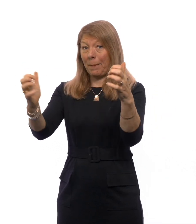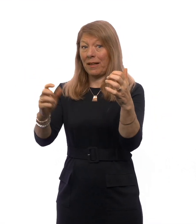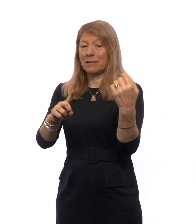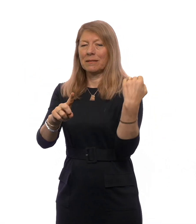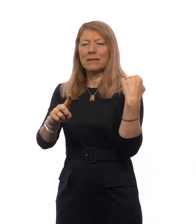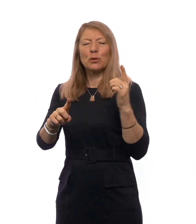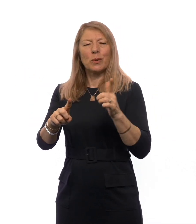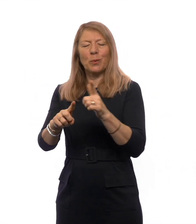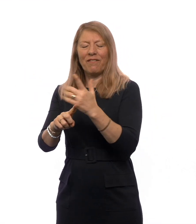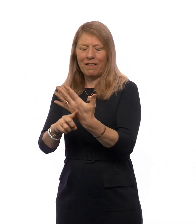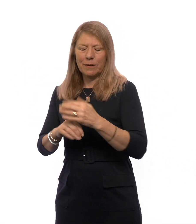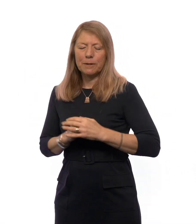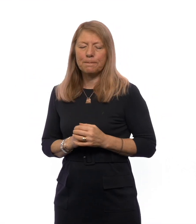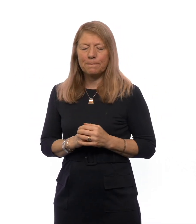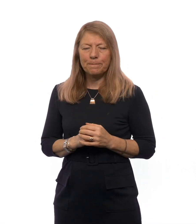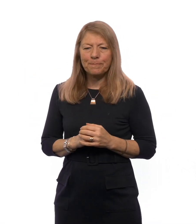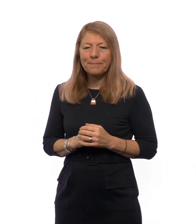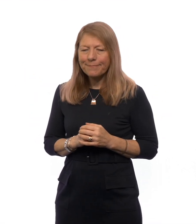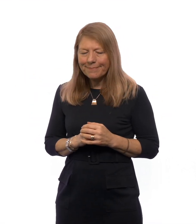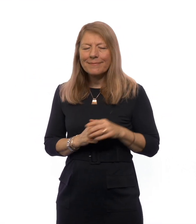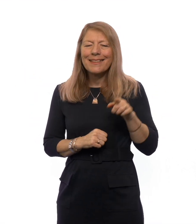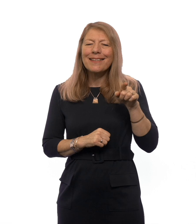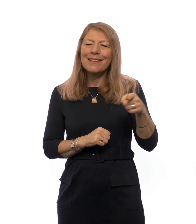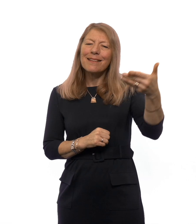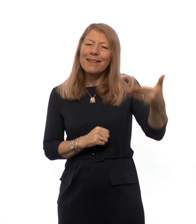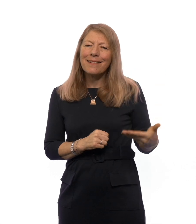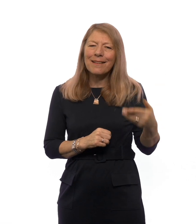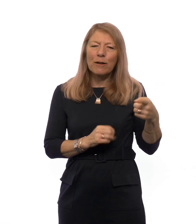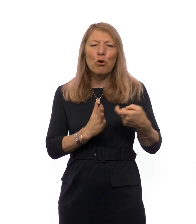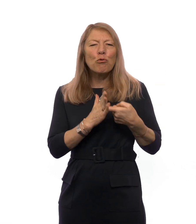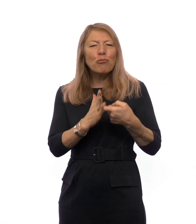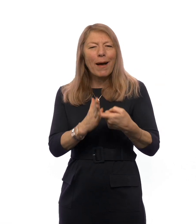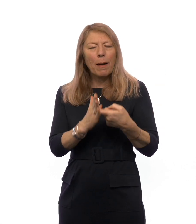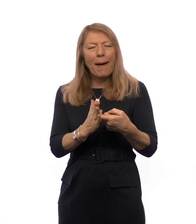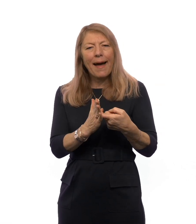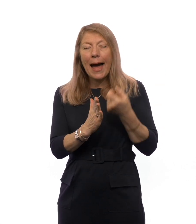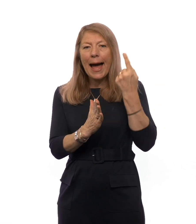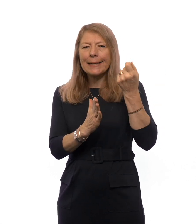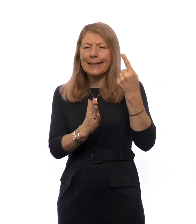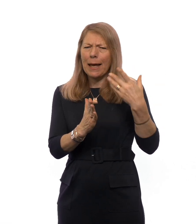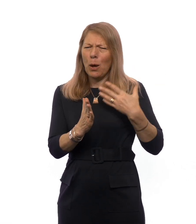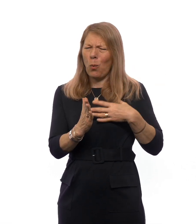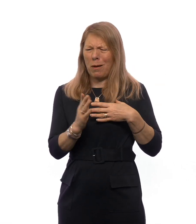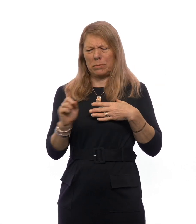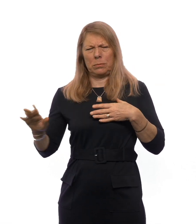The paper includes recommendations for further scrutiny and draws comparisons with equivalent legislation in Great Britain and Ireland.